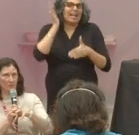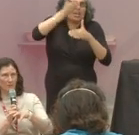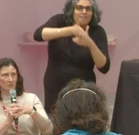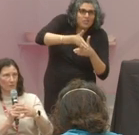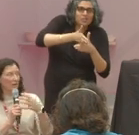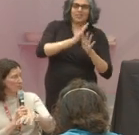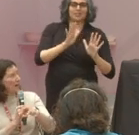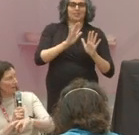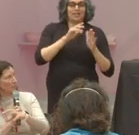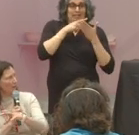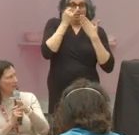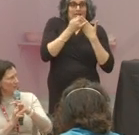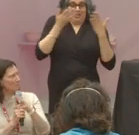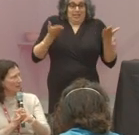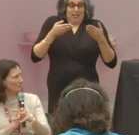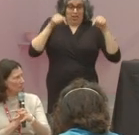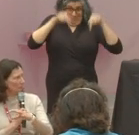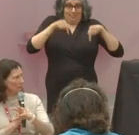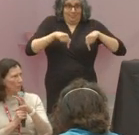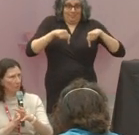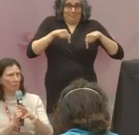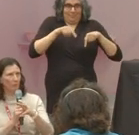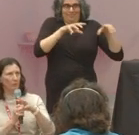piece has really come to occupy this space in a really wonderful